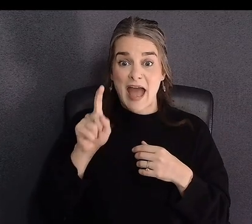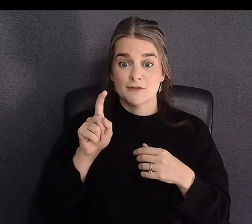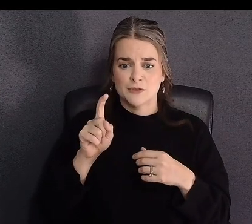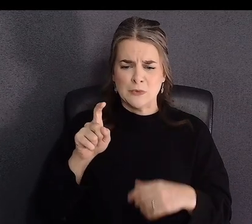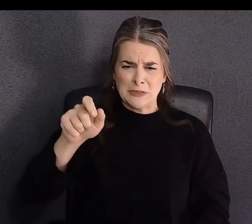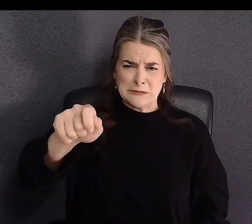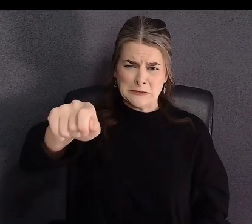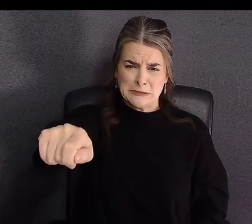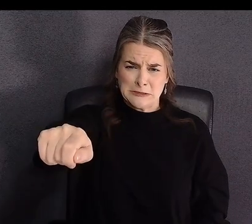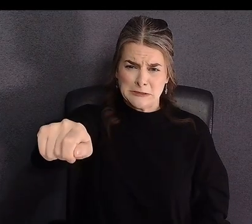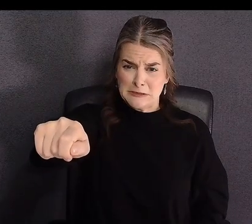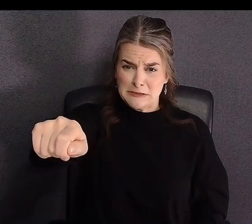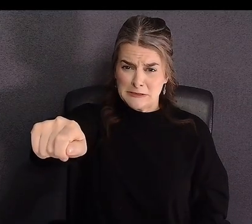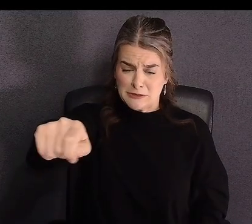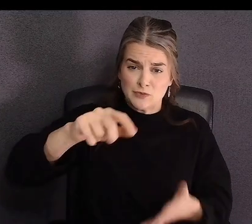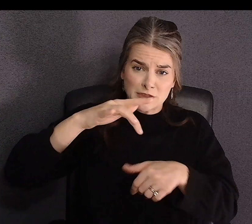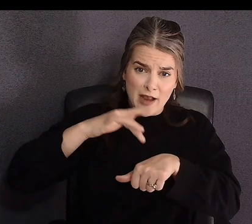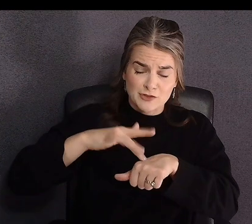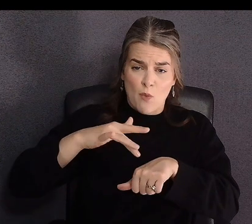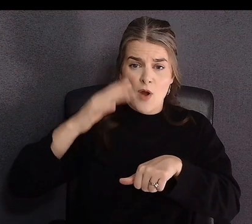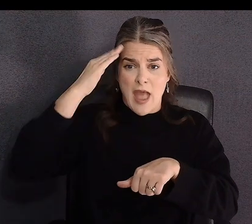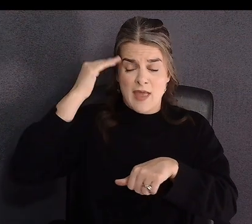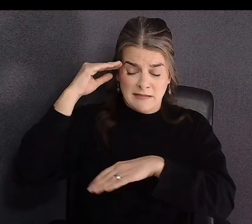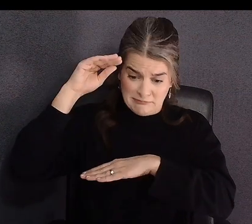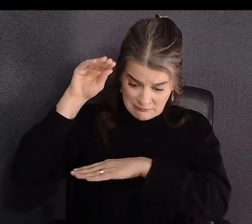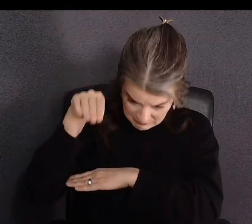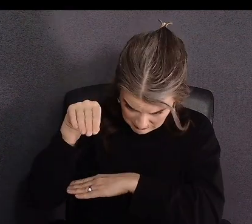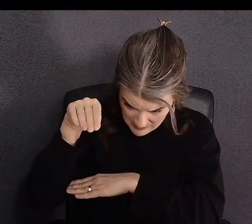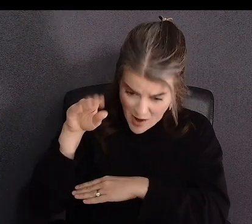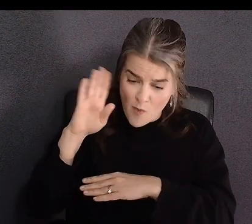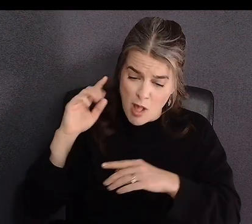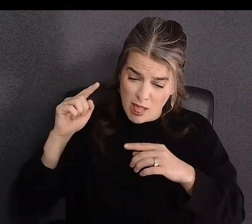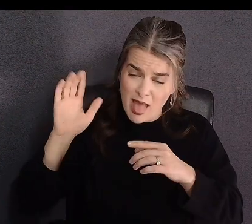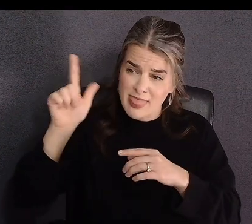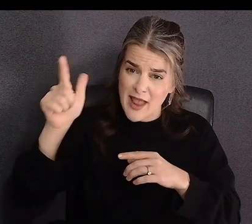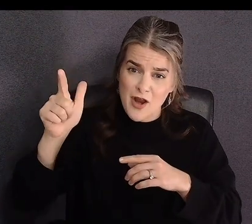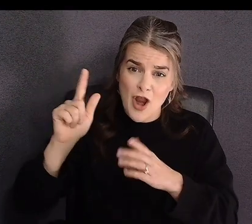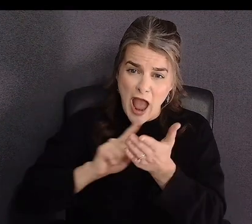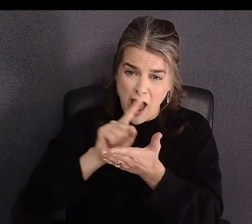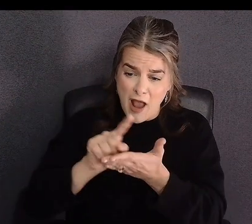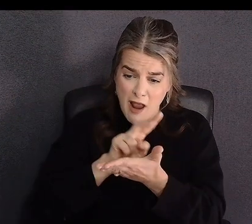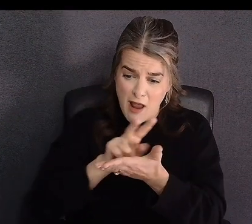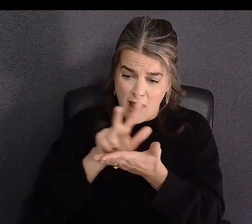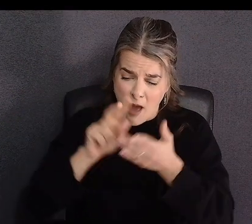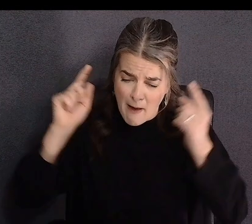looking down and you're doing something that you enjoy doing for hours, you're going to eventually get pain in those areas.